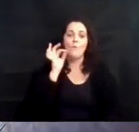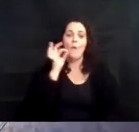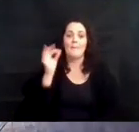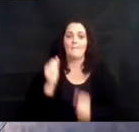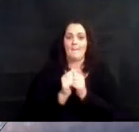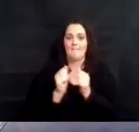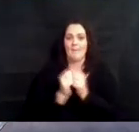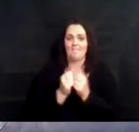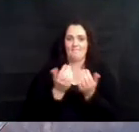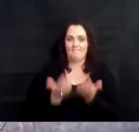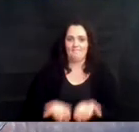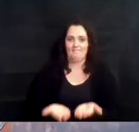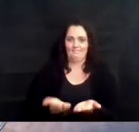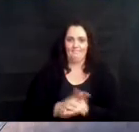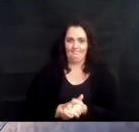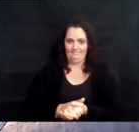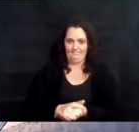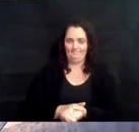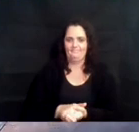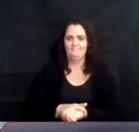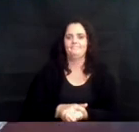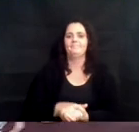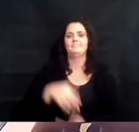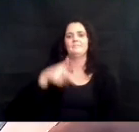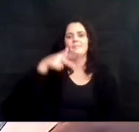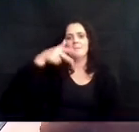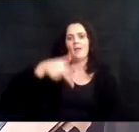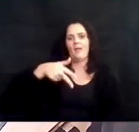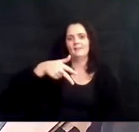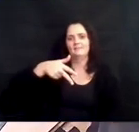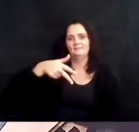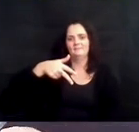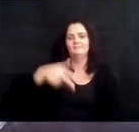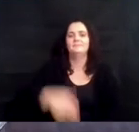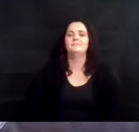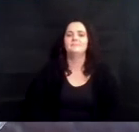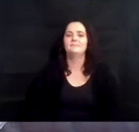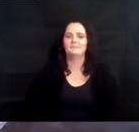I'm seeing my camera view through the Stop Motion Studio as well.